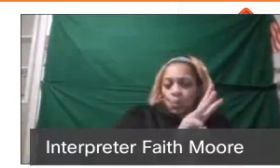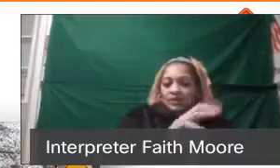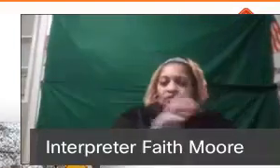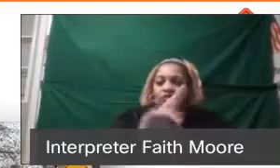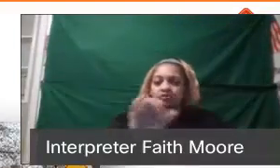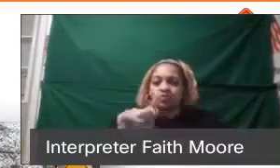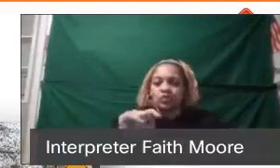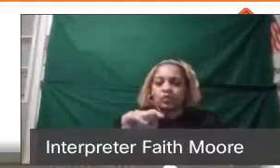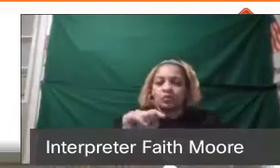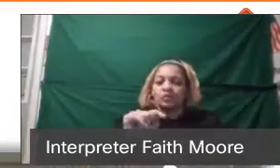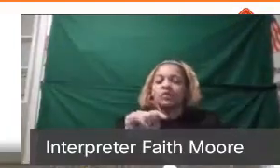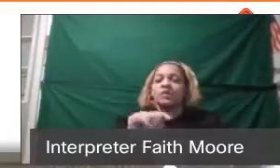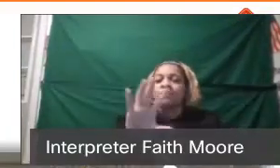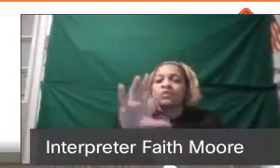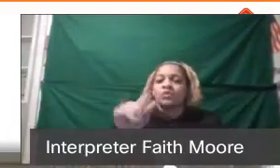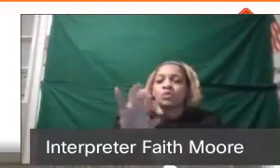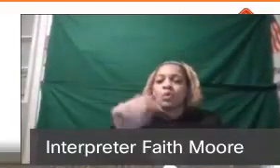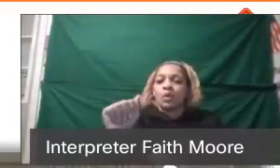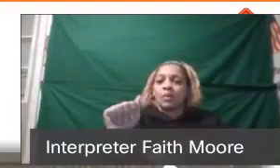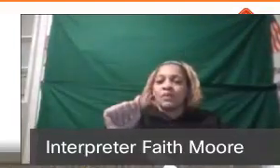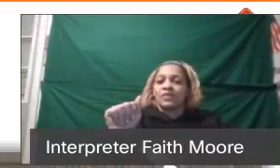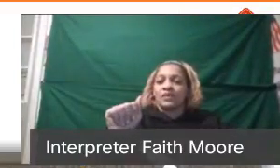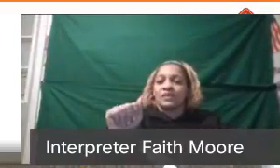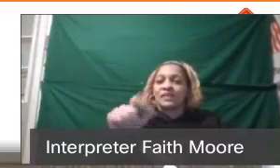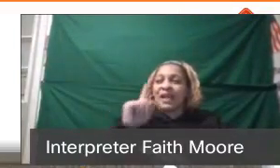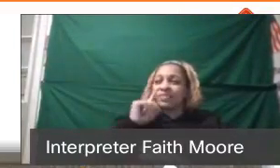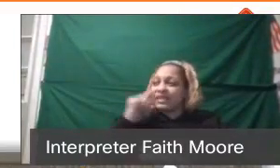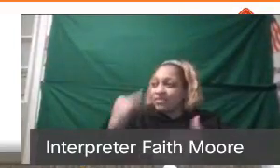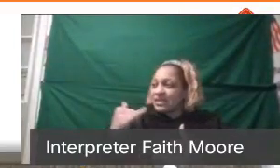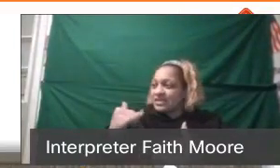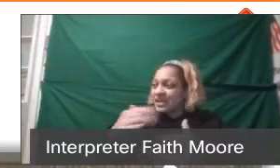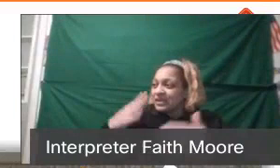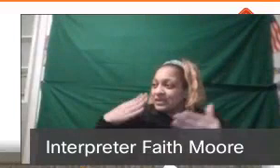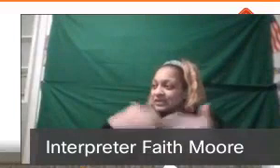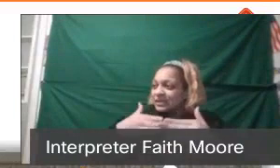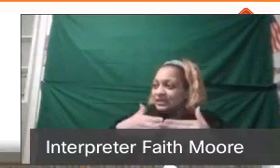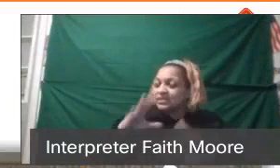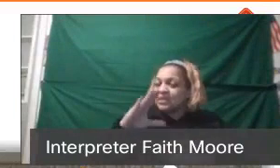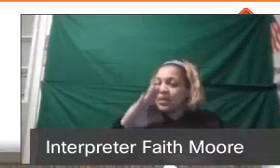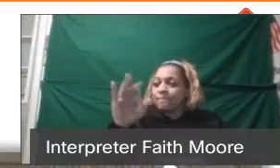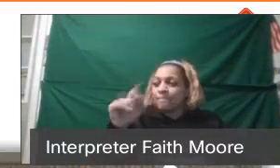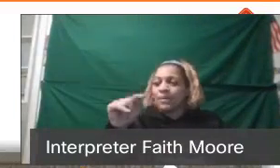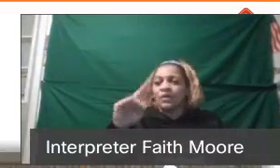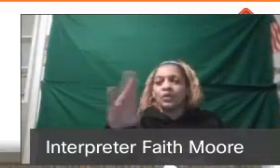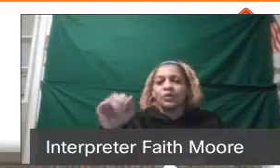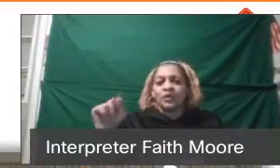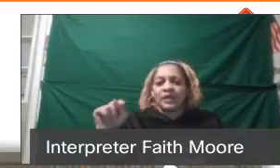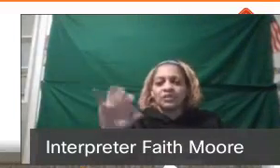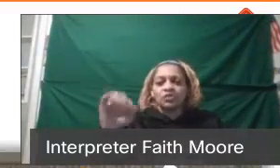Currently, the only designated by group is butter not street. And there's a bike lane there, but it only goes about halfway between Blair and Georgia.